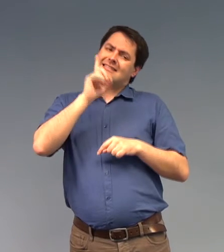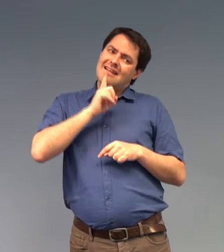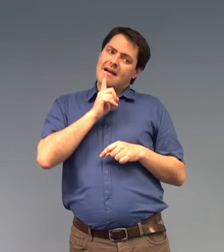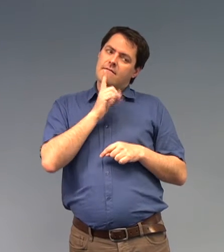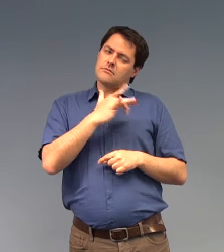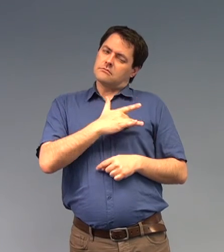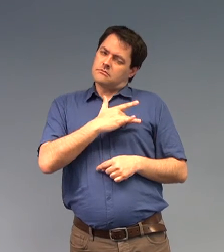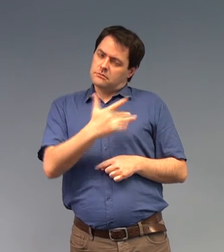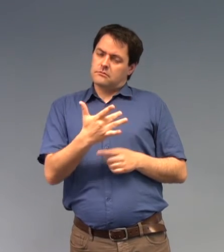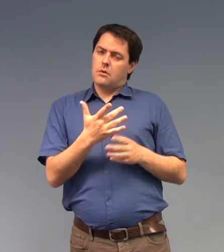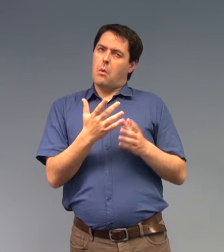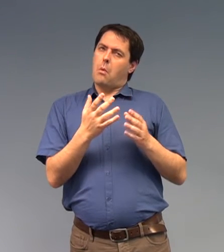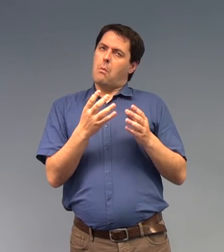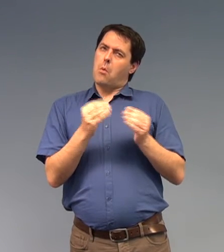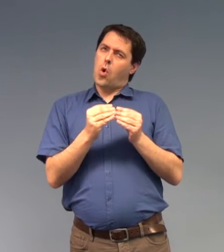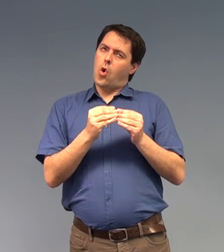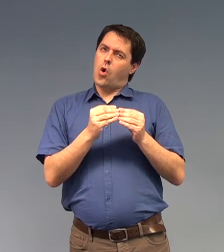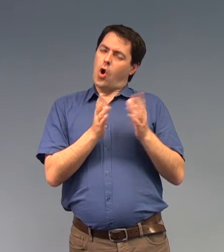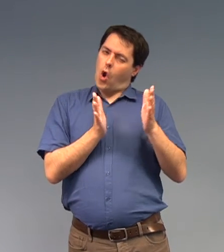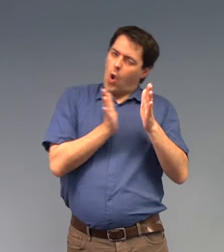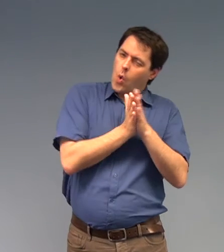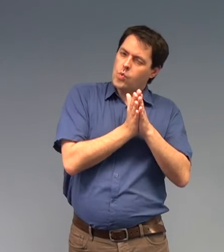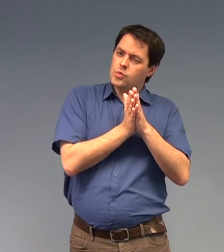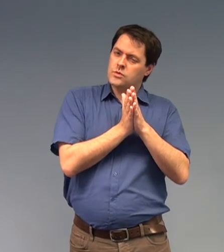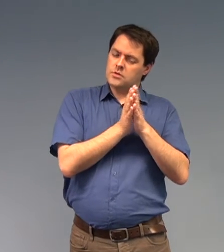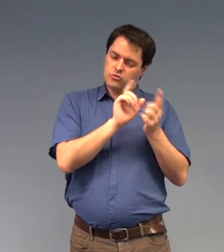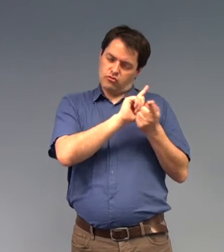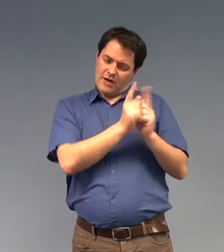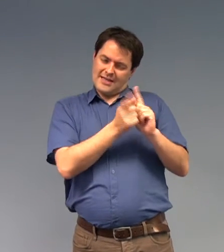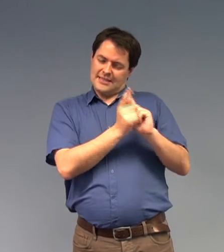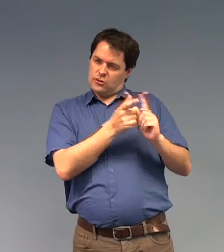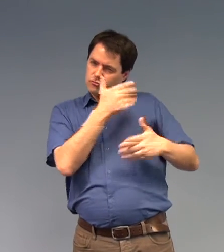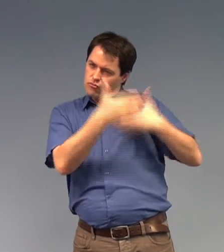And I've explained that more in the book, so please feel free to read that if you want to.